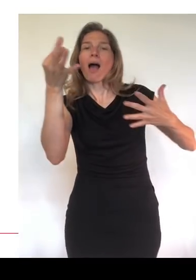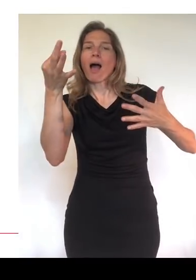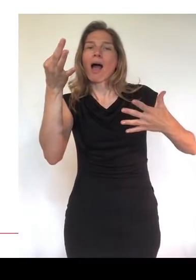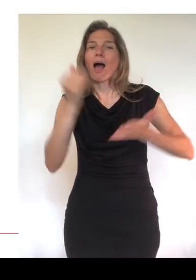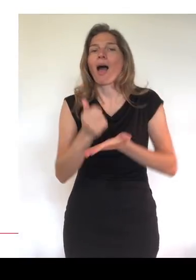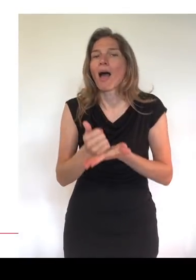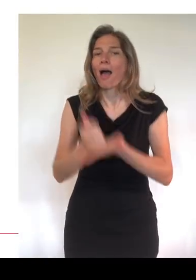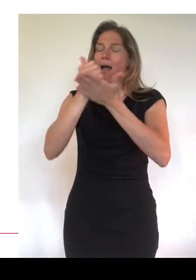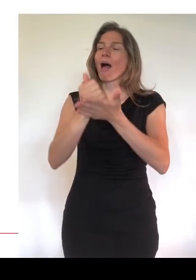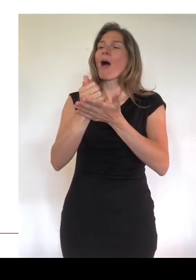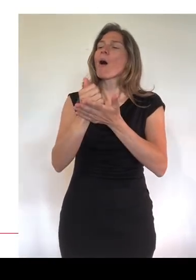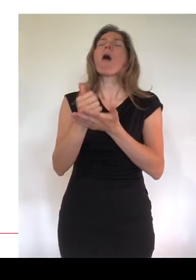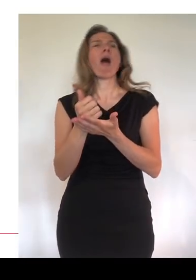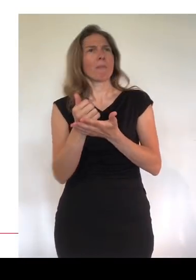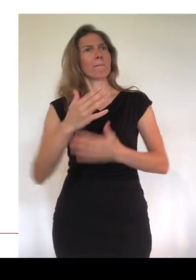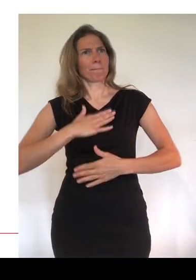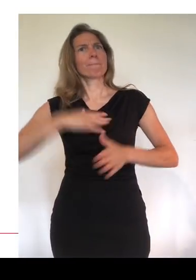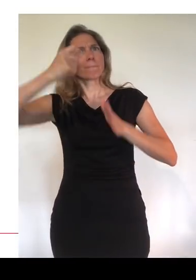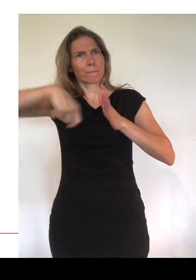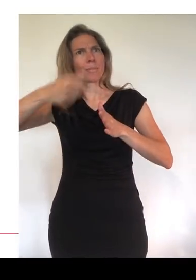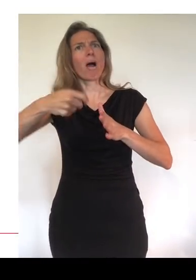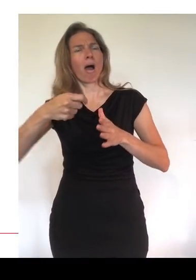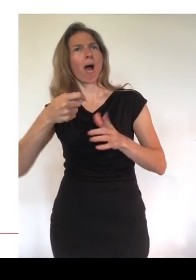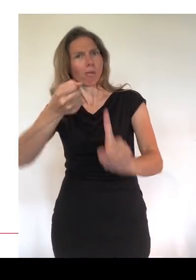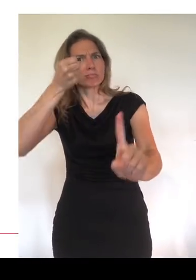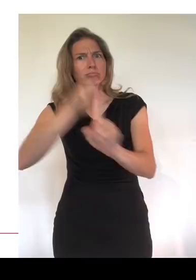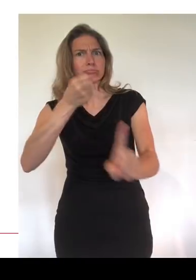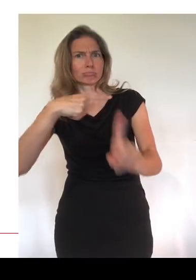determine whether your project is a success or whether it's not a success